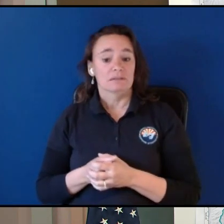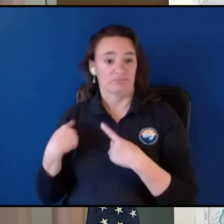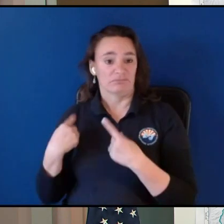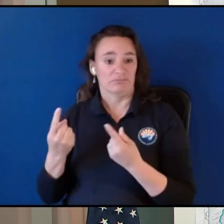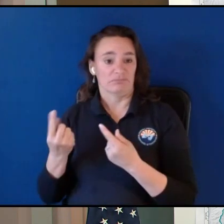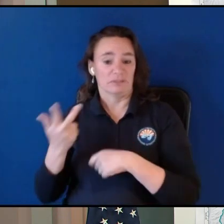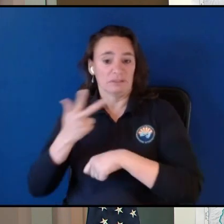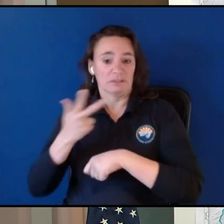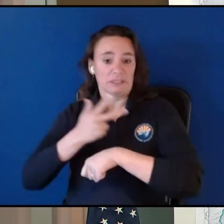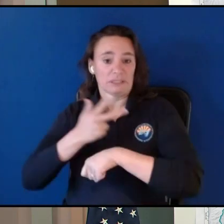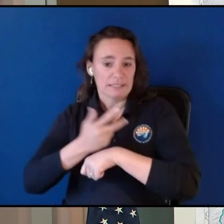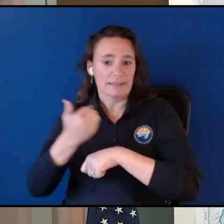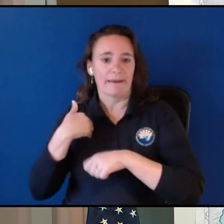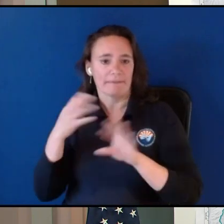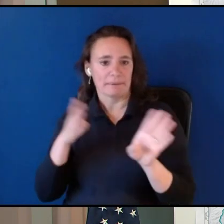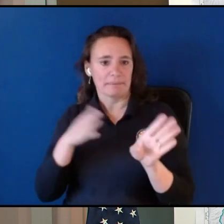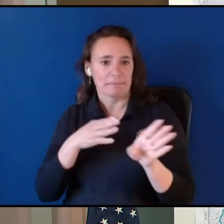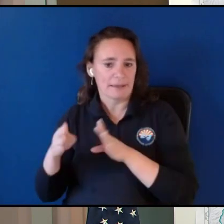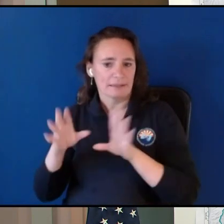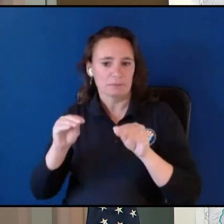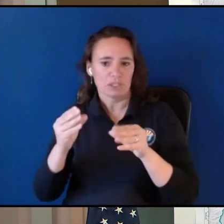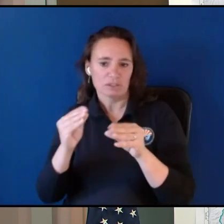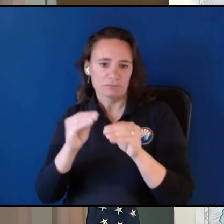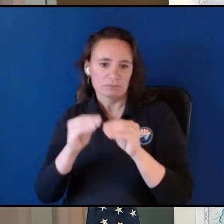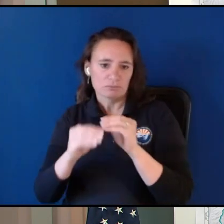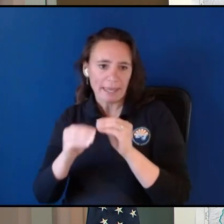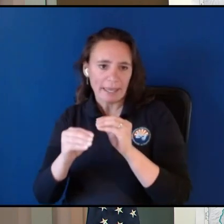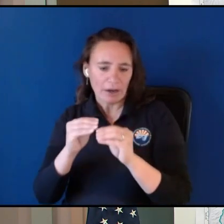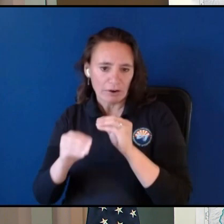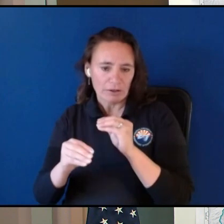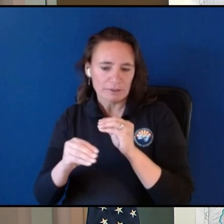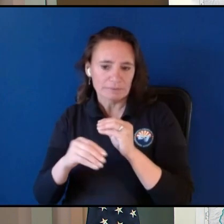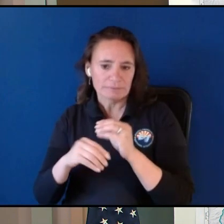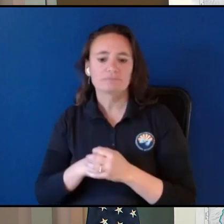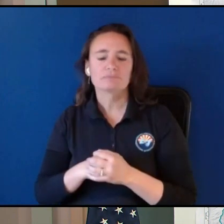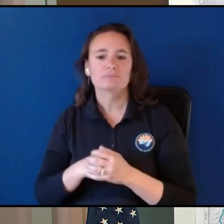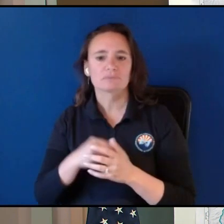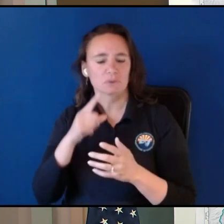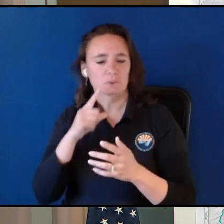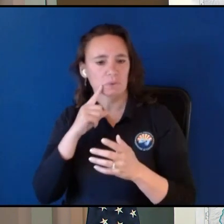have that implemented today. So, you'll hopefully see those folks starting to get those efforts underway towards